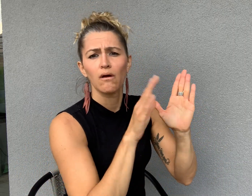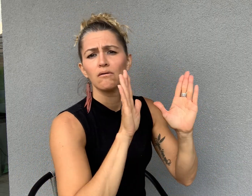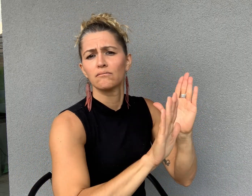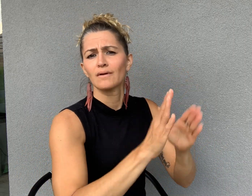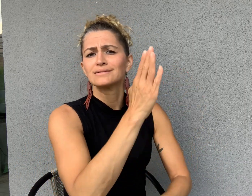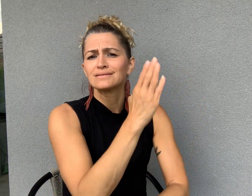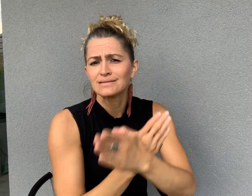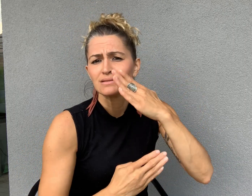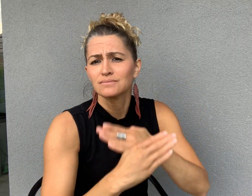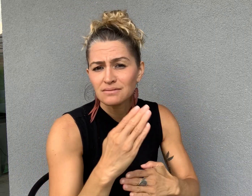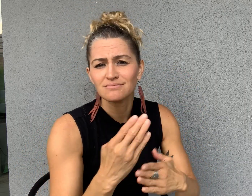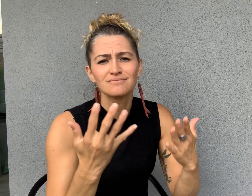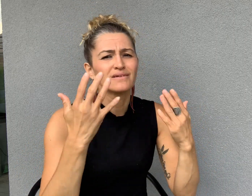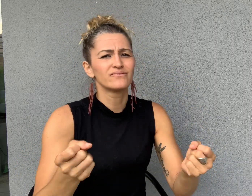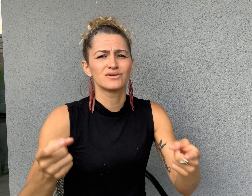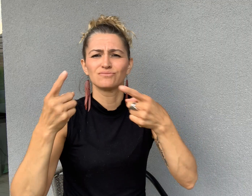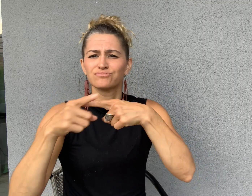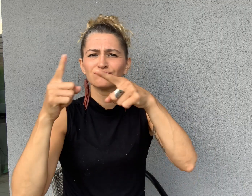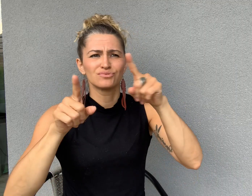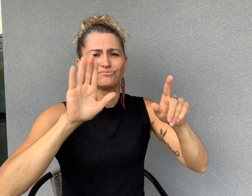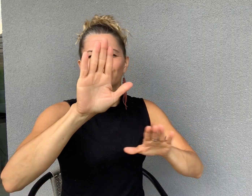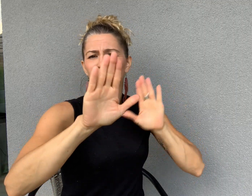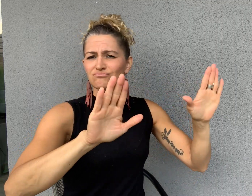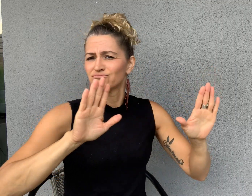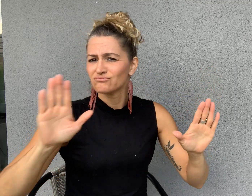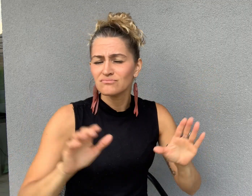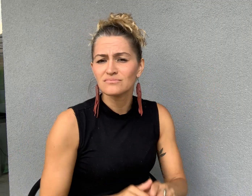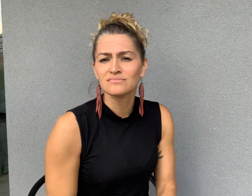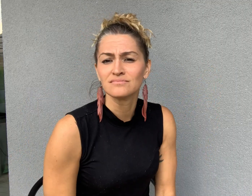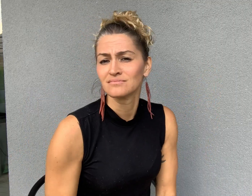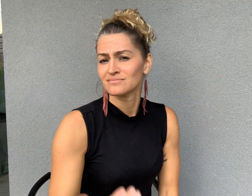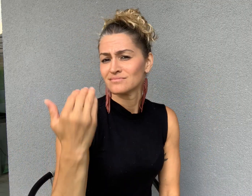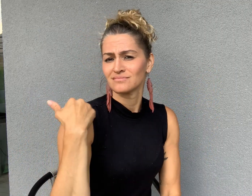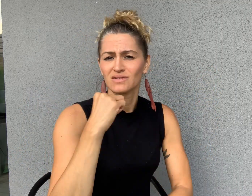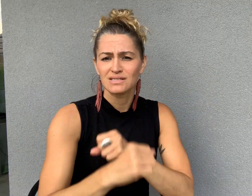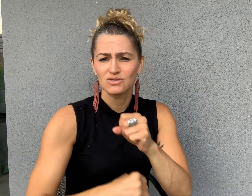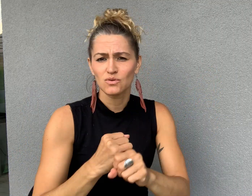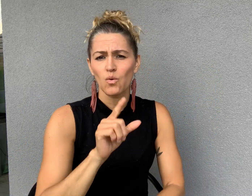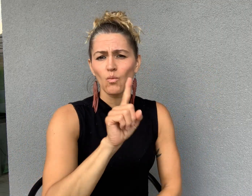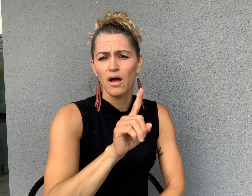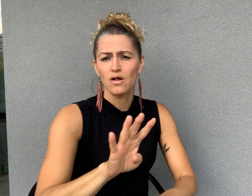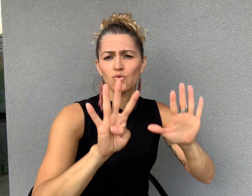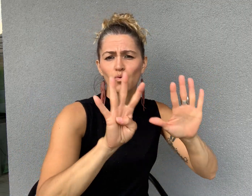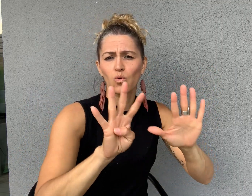related to disability. In 1995, Uganda was